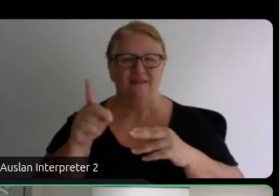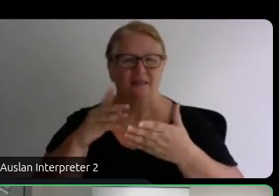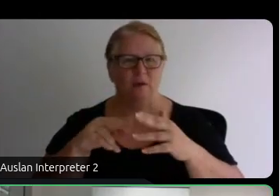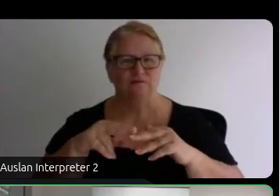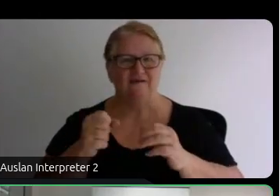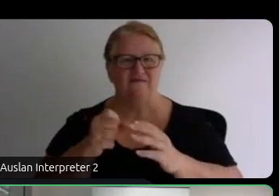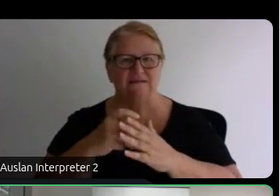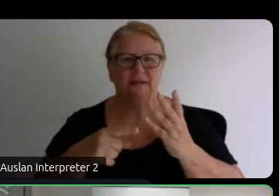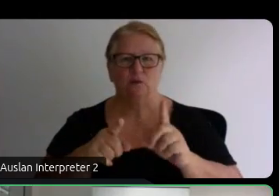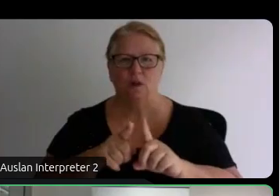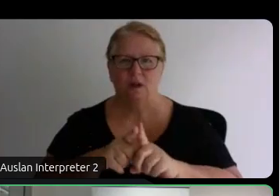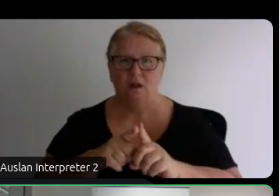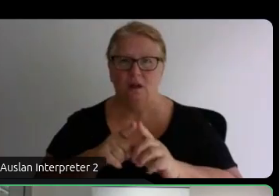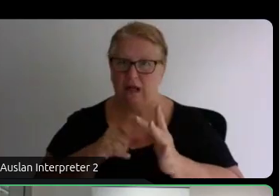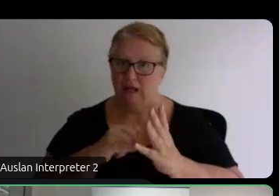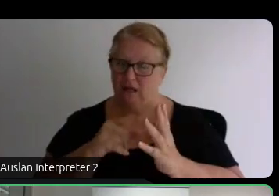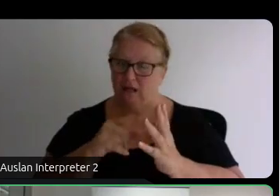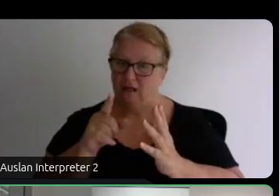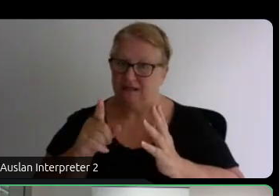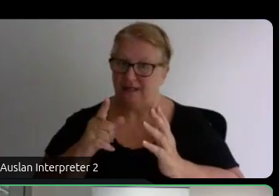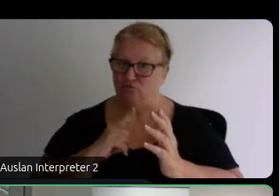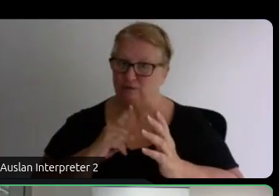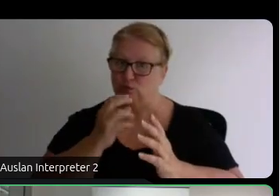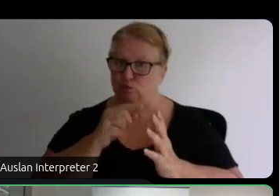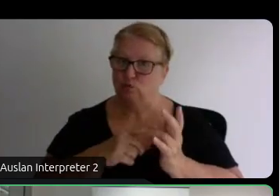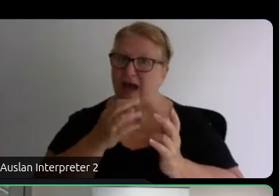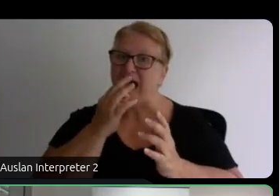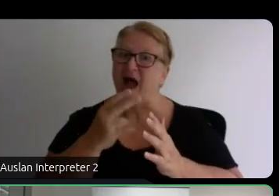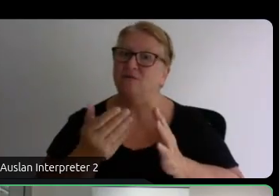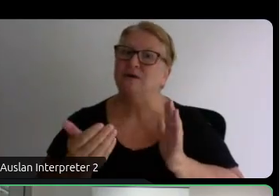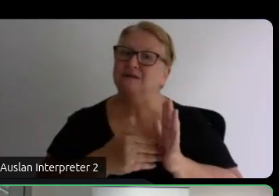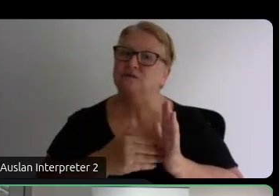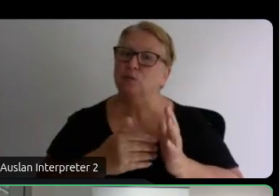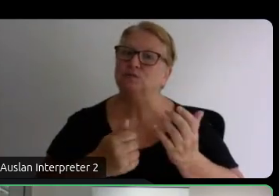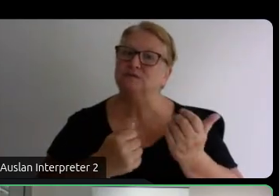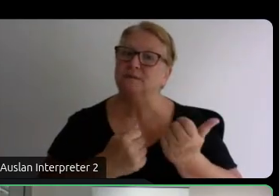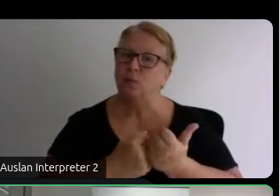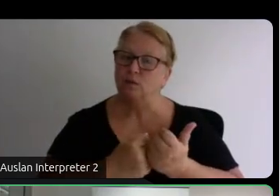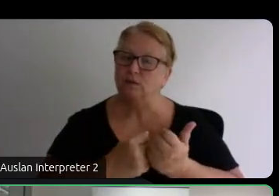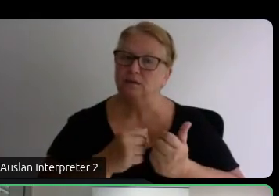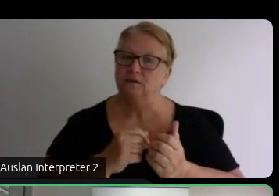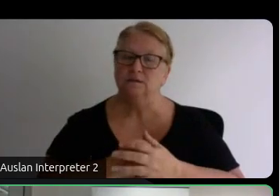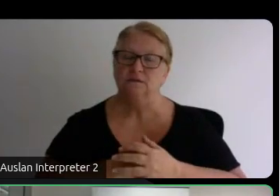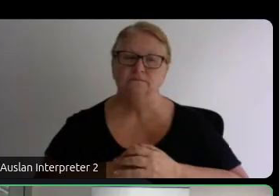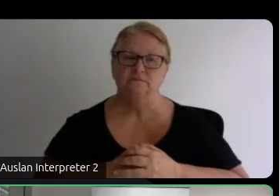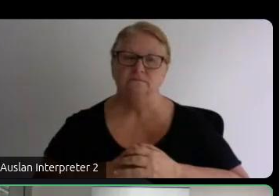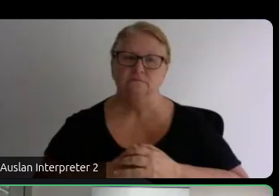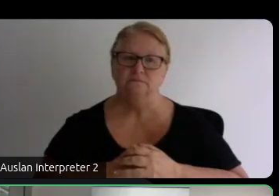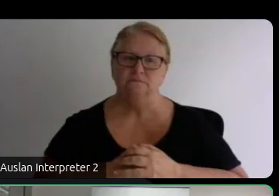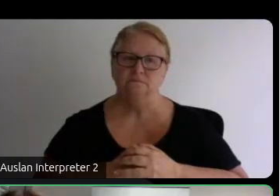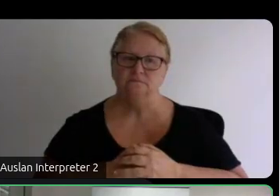a reason to ask for additional support over and beyond usual parental responsibility? So,